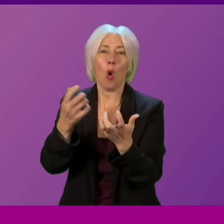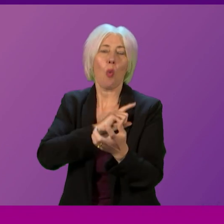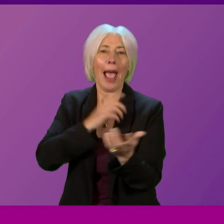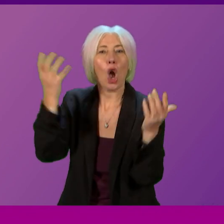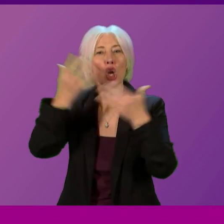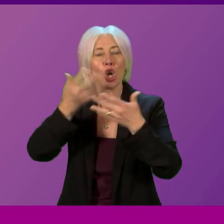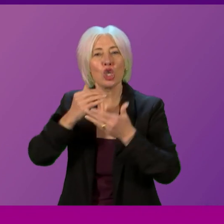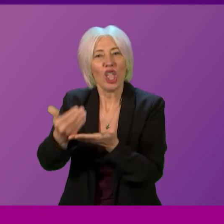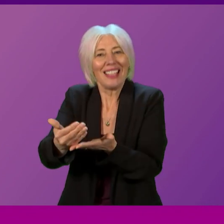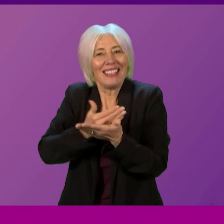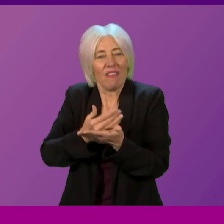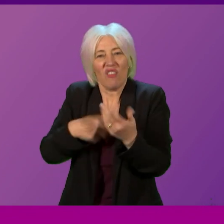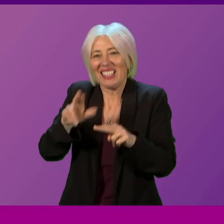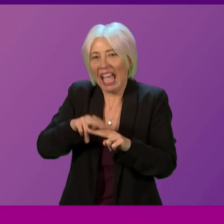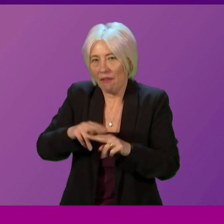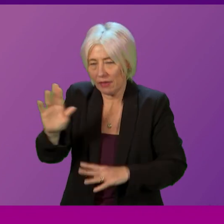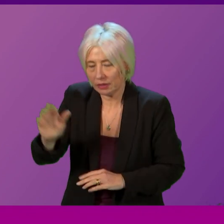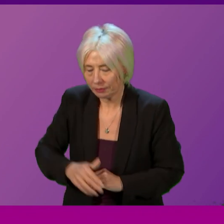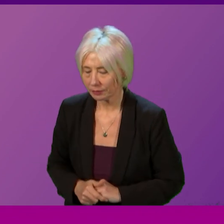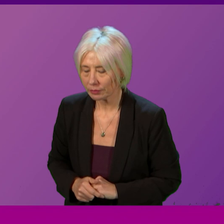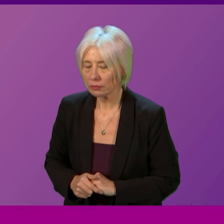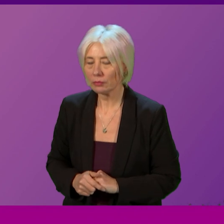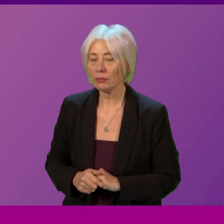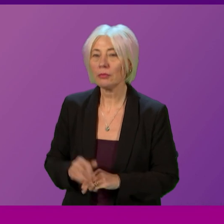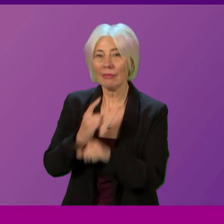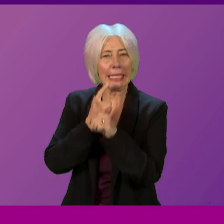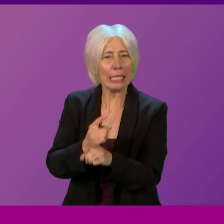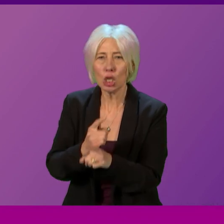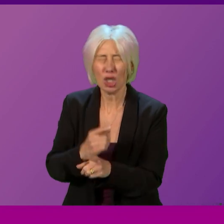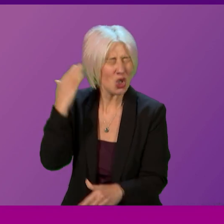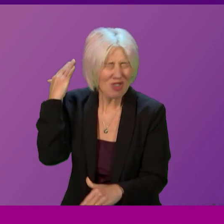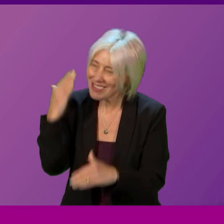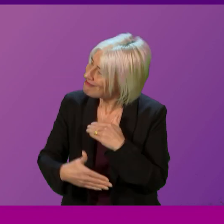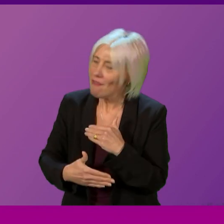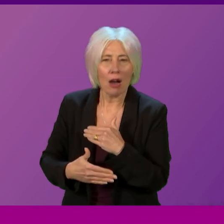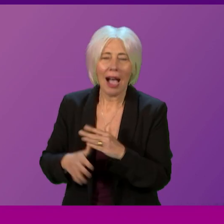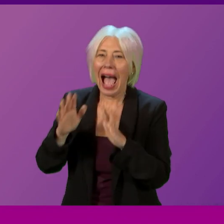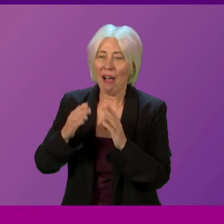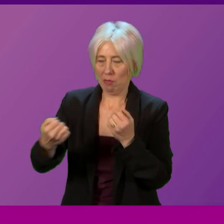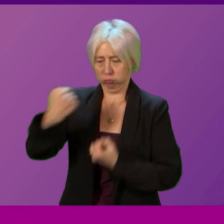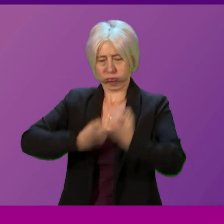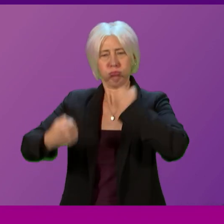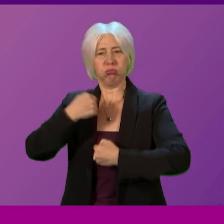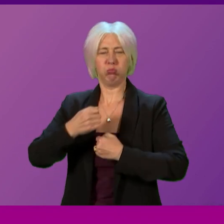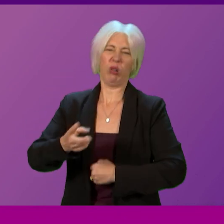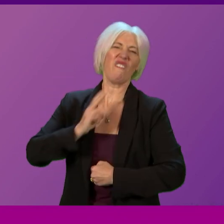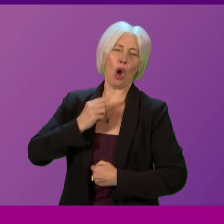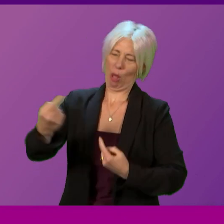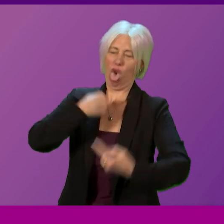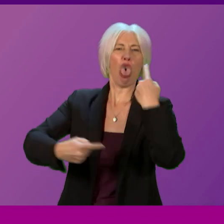about the safety of staff. Teachers should never be subjected to violence, whether it is verbal or physical.